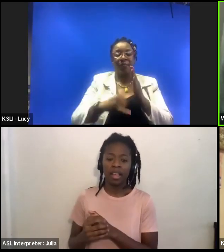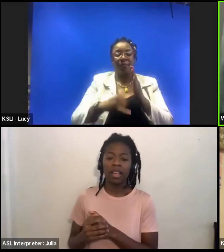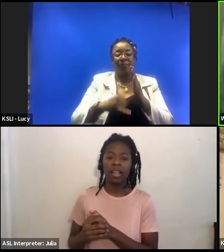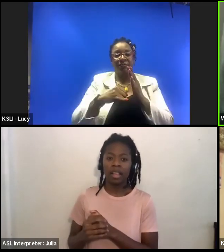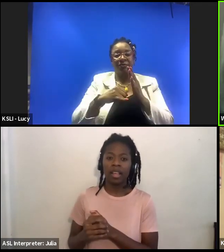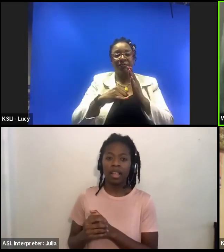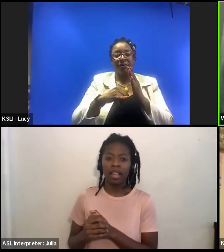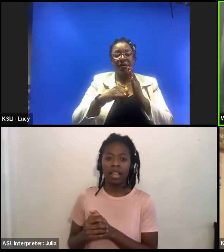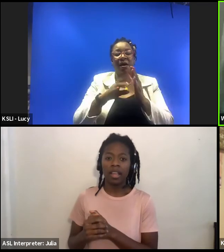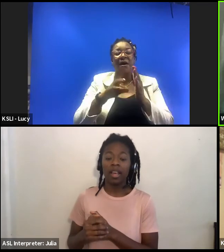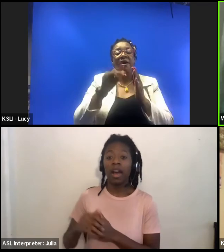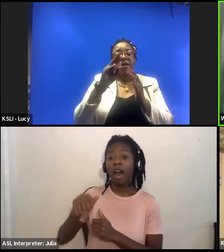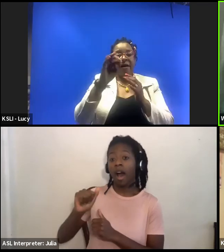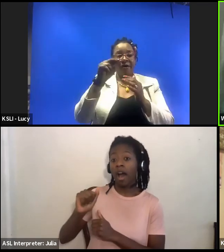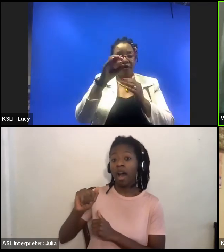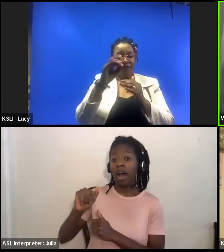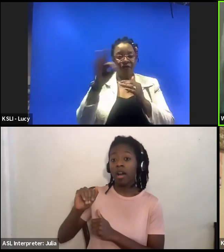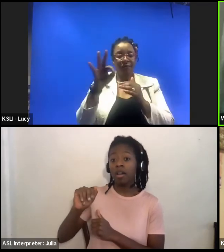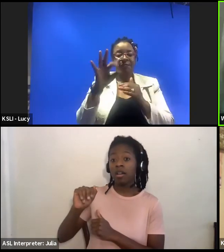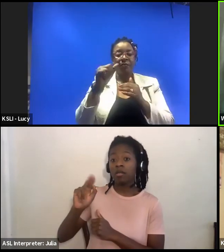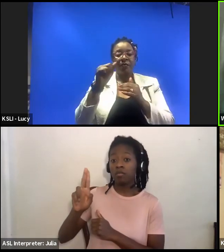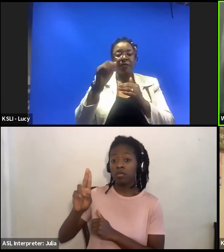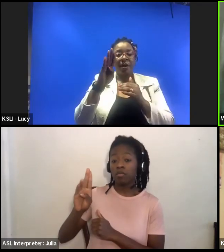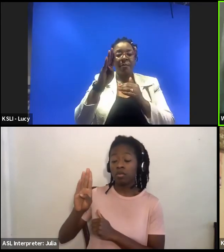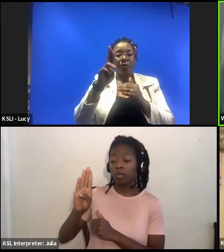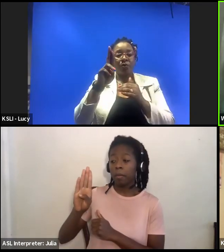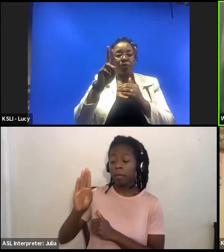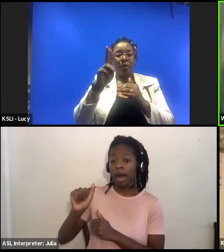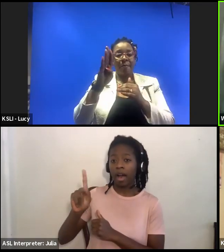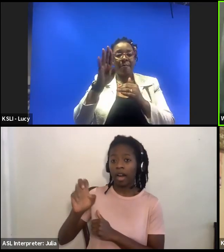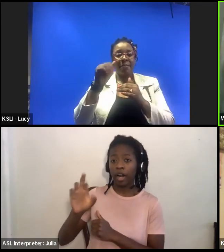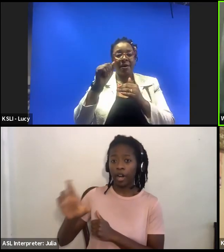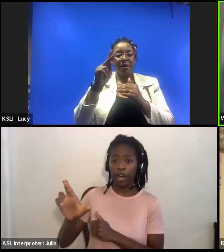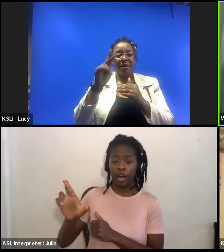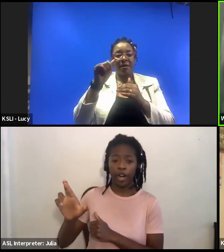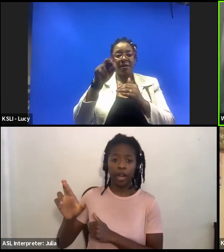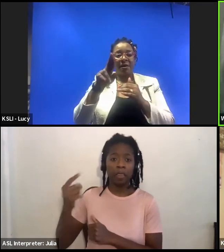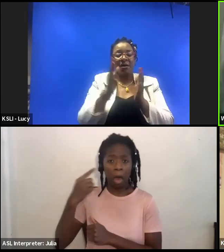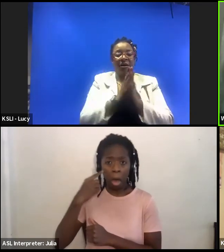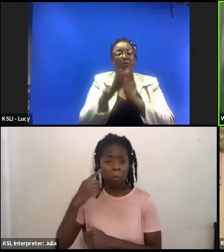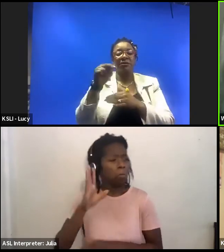Abubakar and Ngartia thought, "You know what, come through and direct.